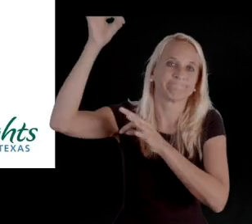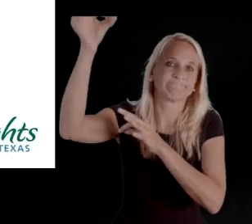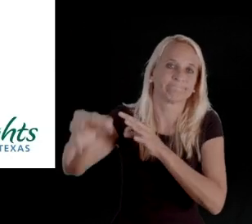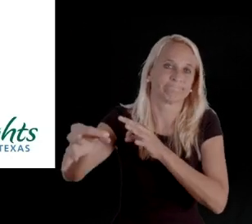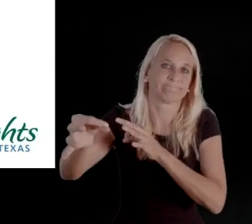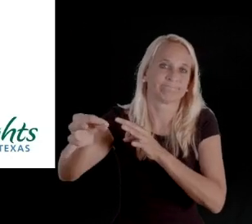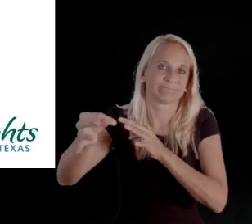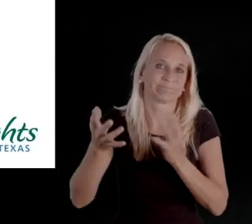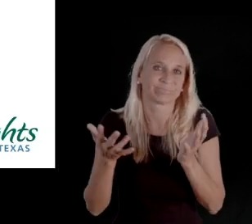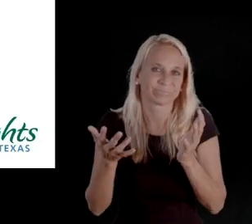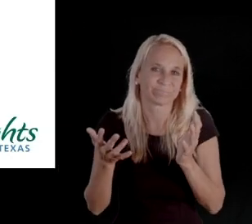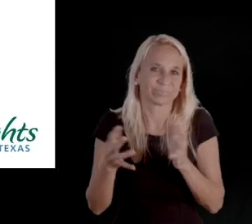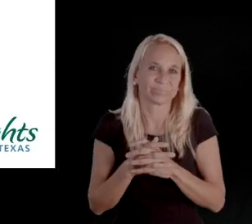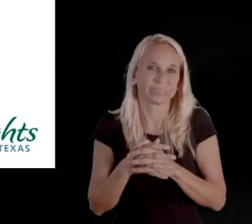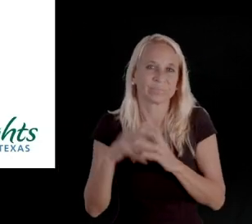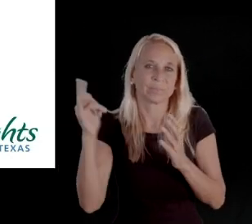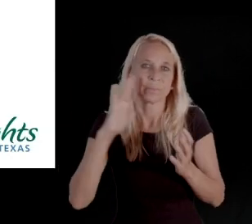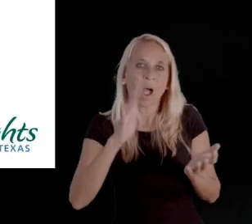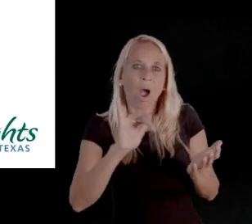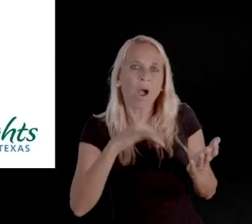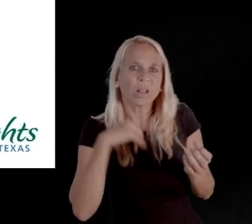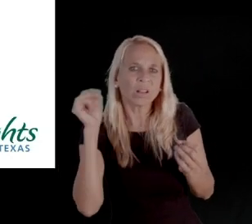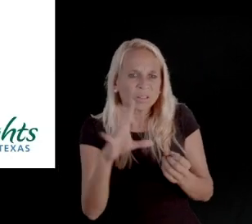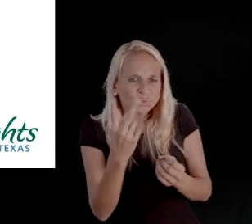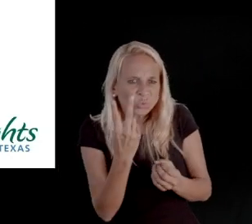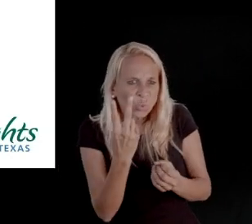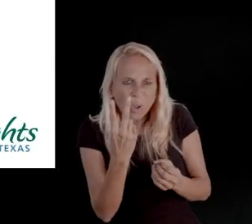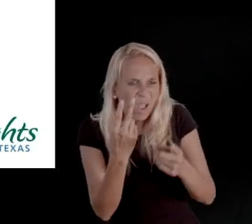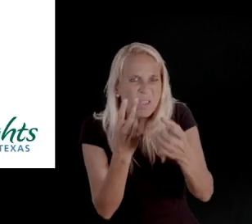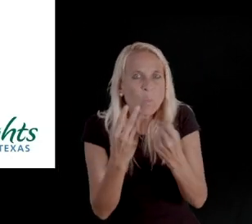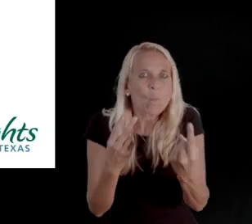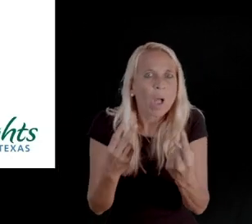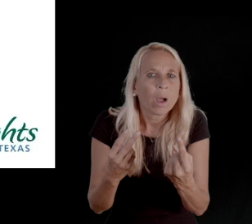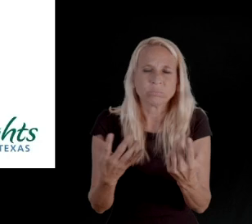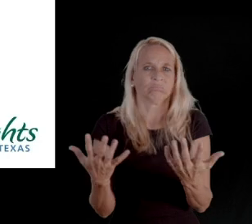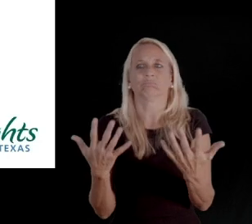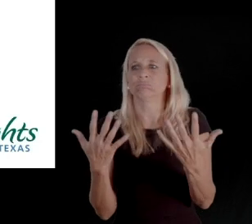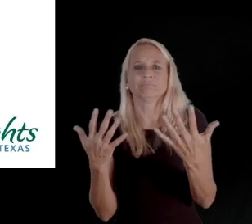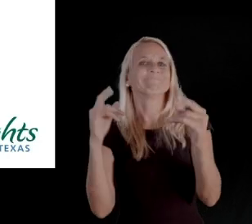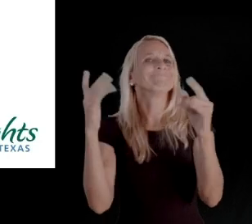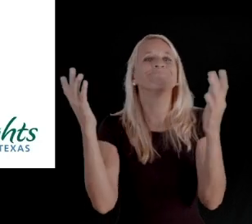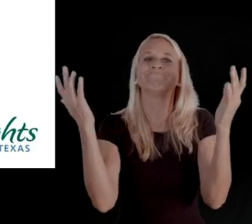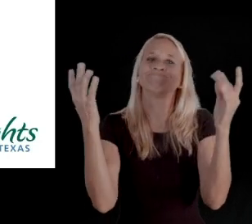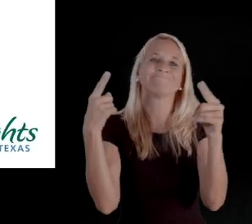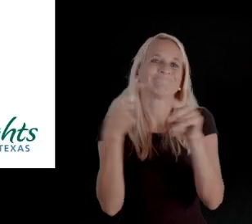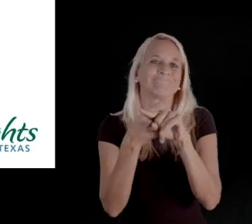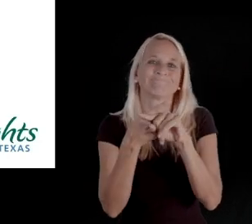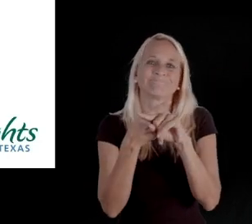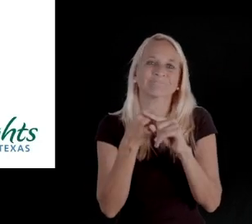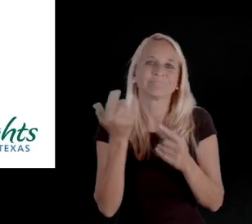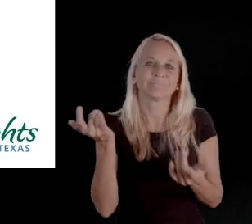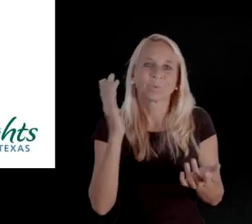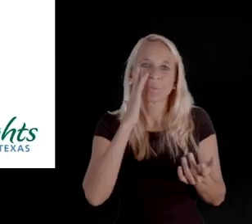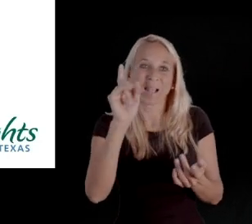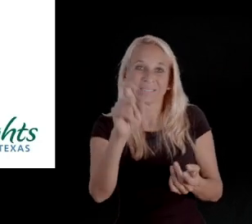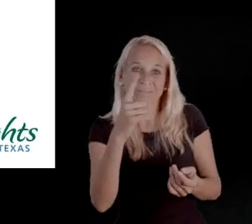if they're saying like we submitted two packets and you've only received one, you need to say and they, will ask you,